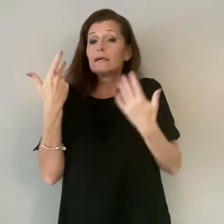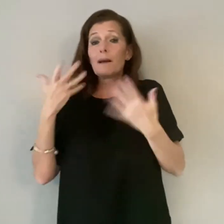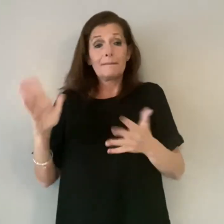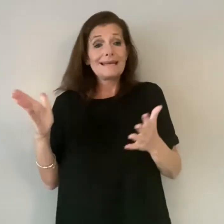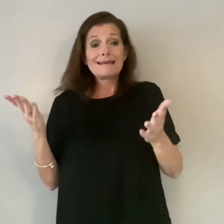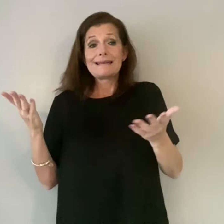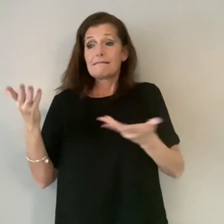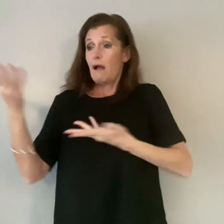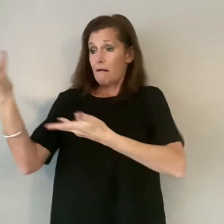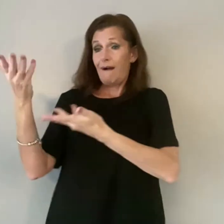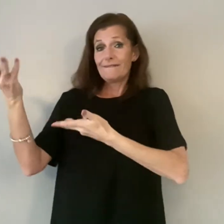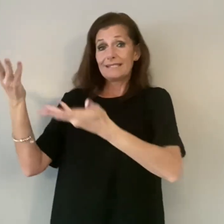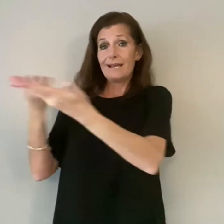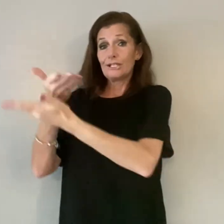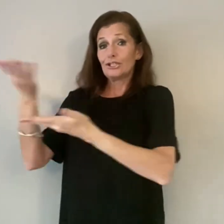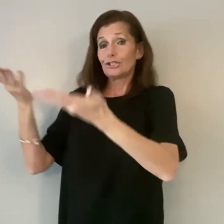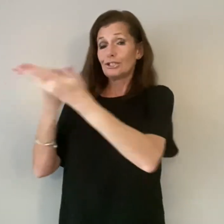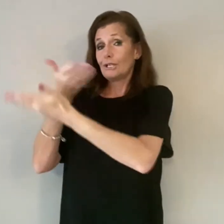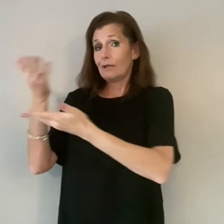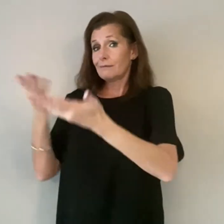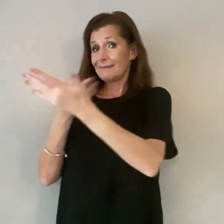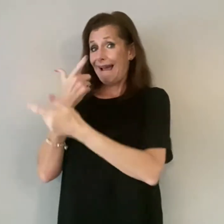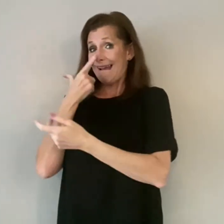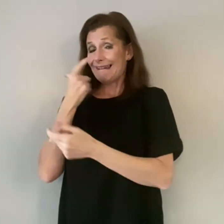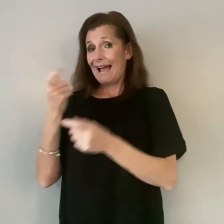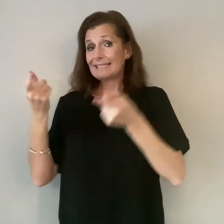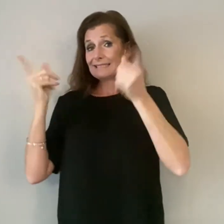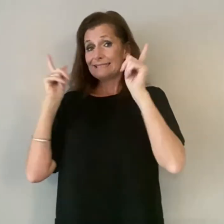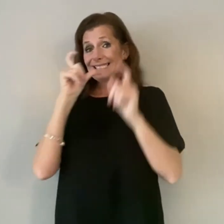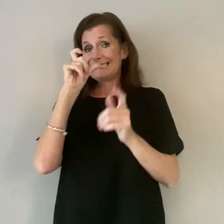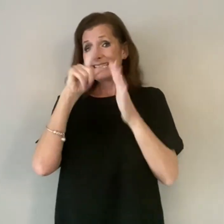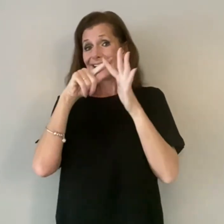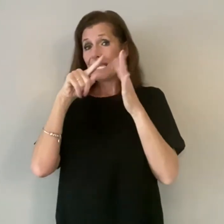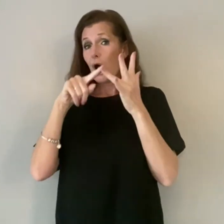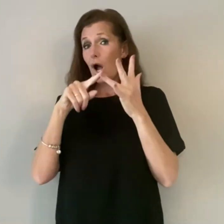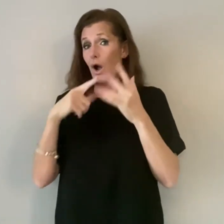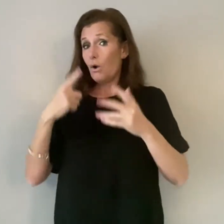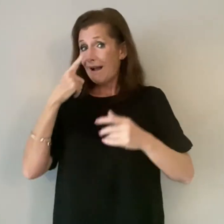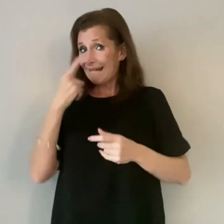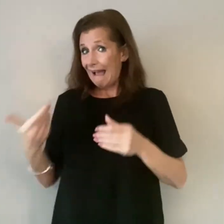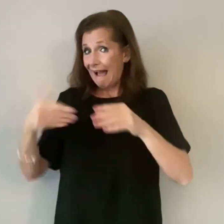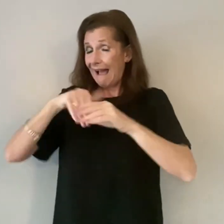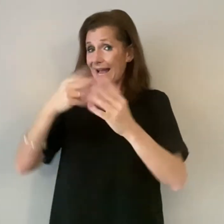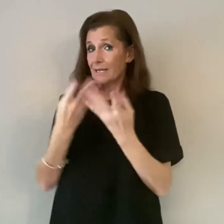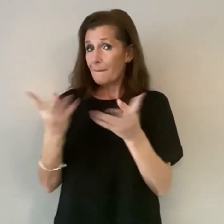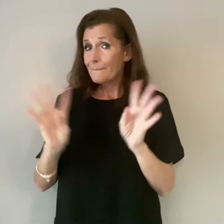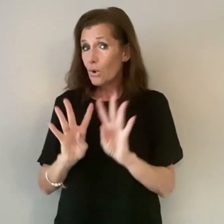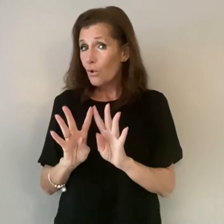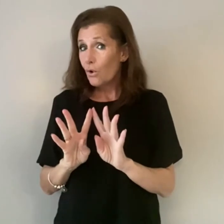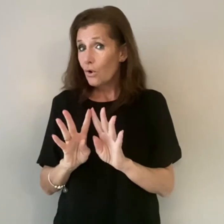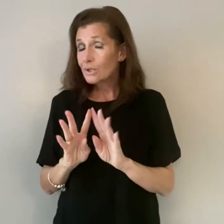A conversation that has also come up in our meetings is can the director or CEO also have a position on the board.